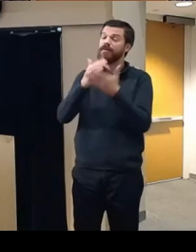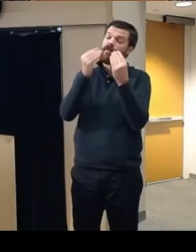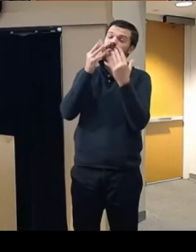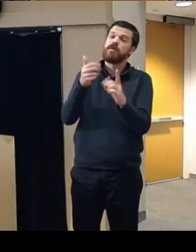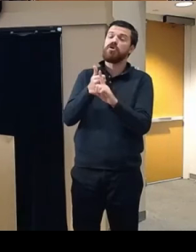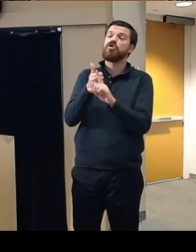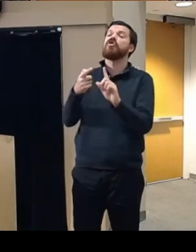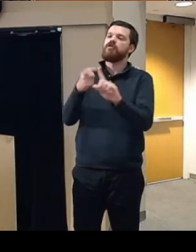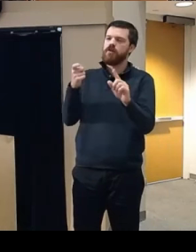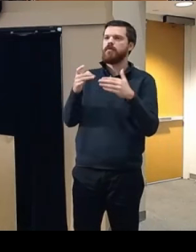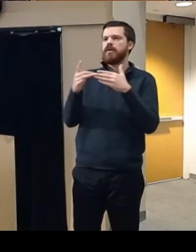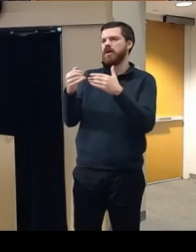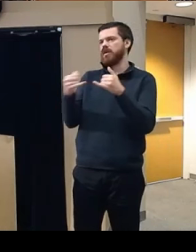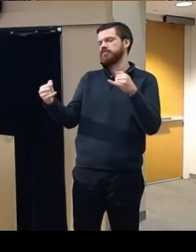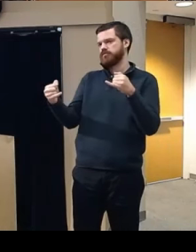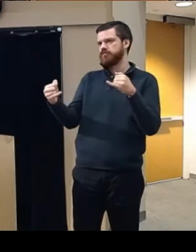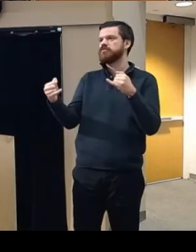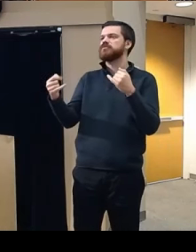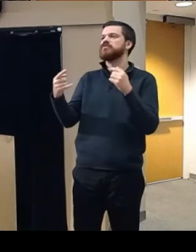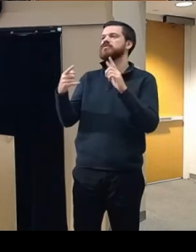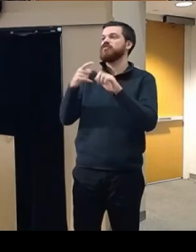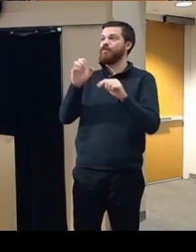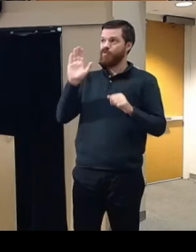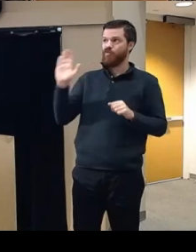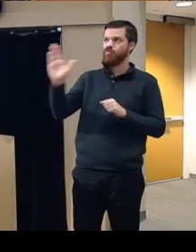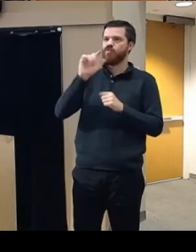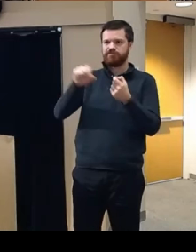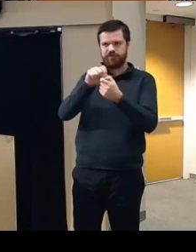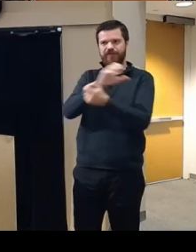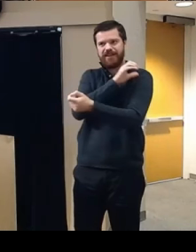come from guidelines um from your specific clinical area so always make sure to ask